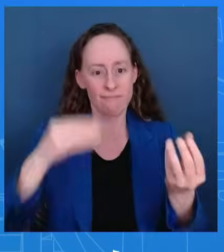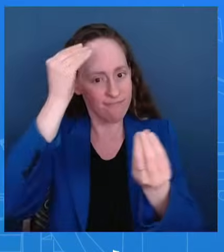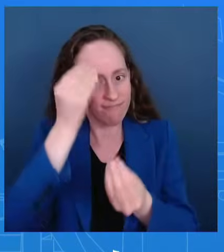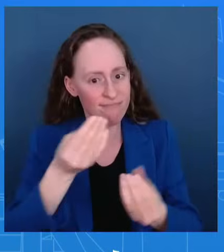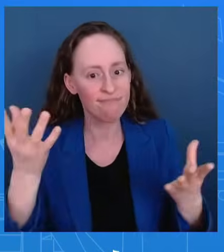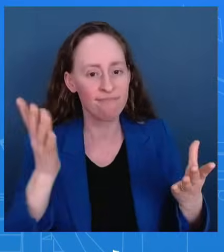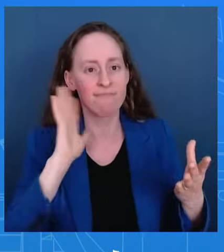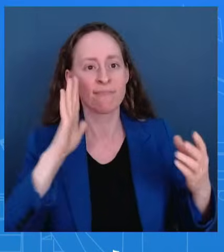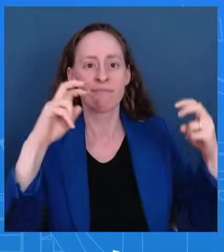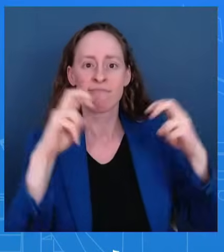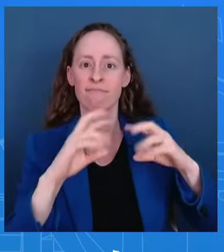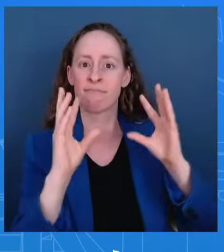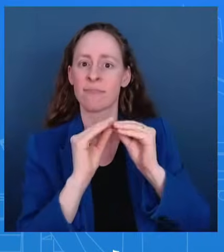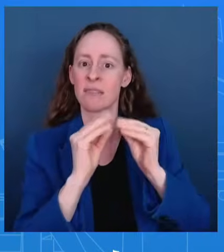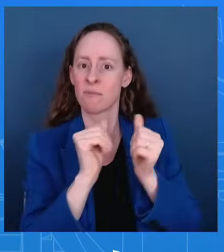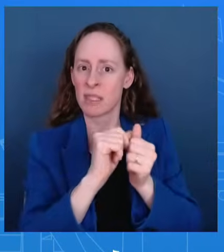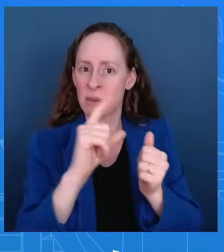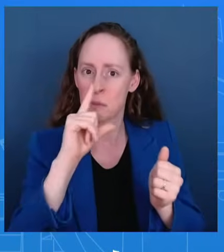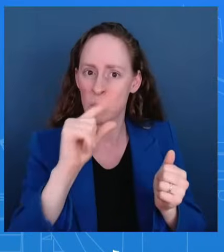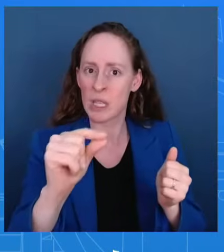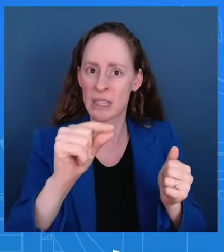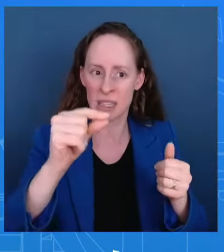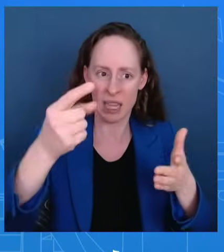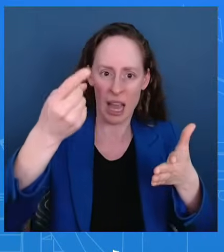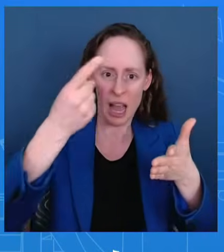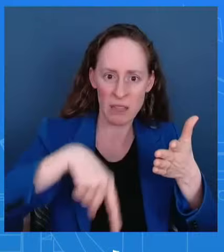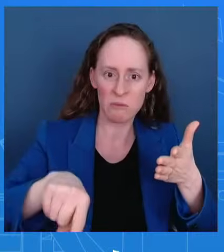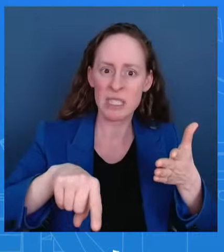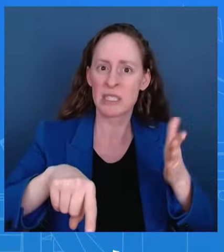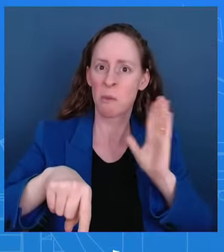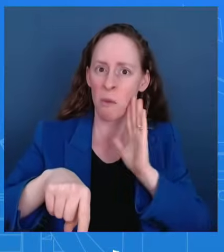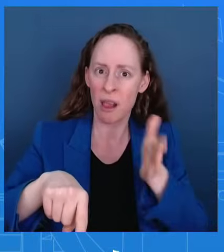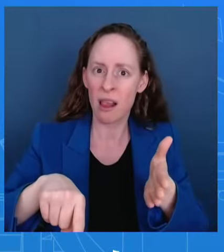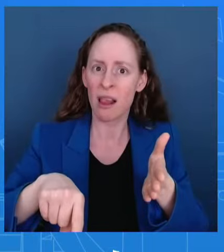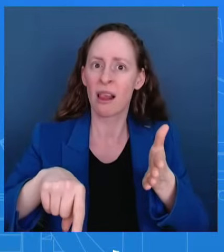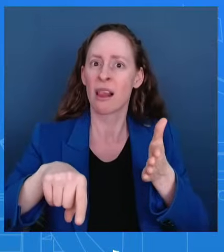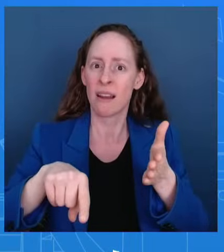And feel free if you want to take this one, Karine. Many of those protests and --